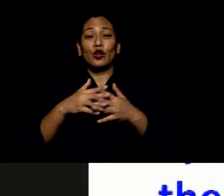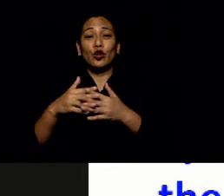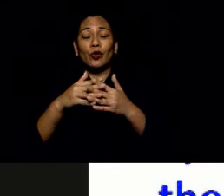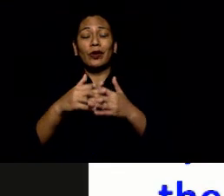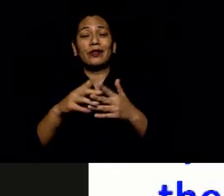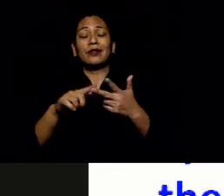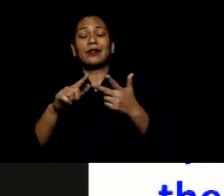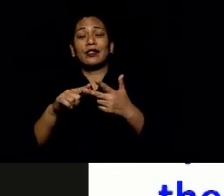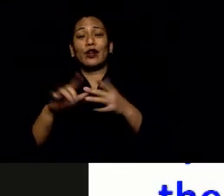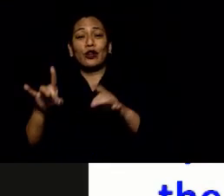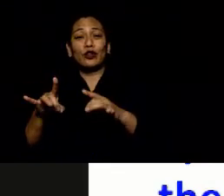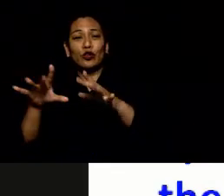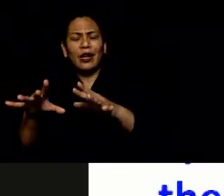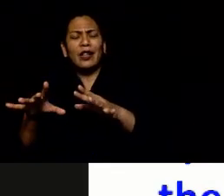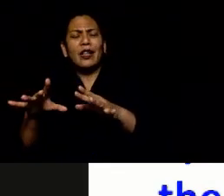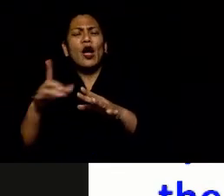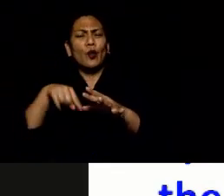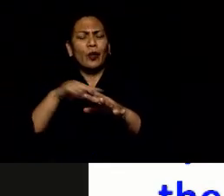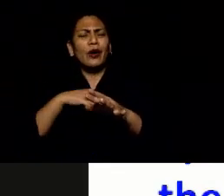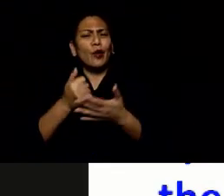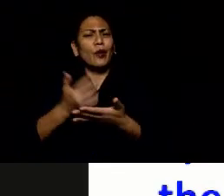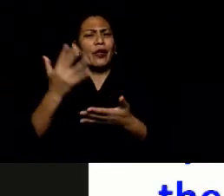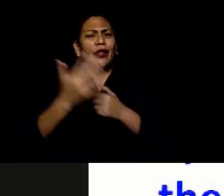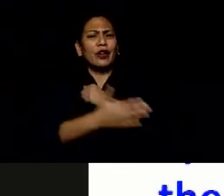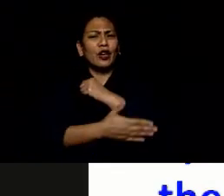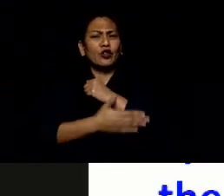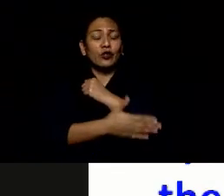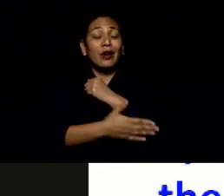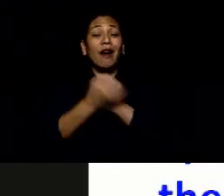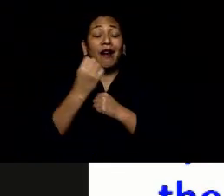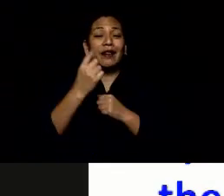We are the wealthier countries and we are putting the biggest ecological footprint on the planet.